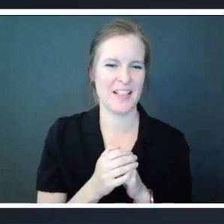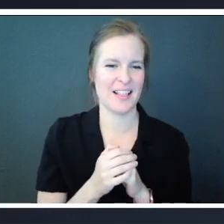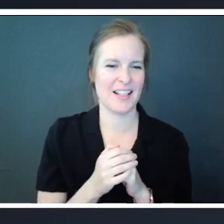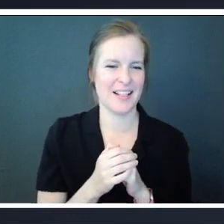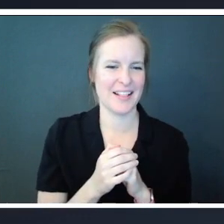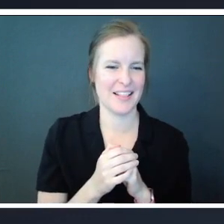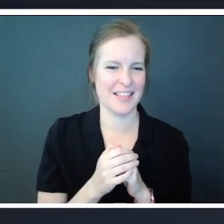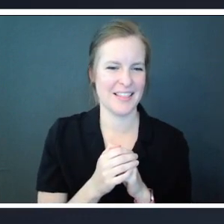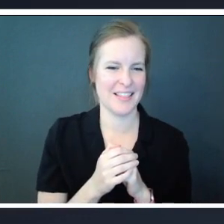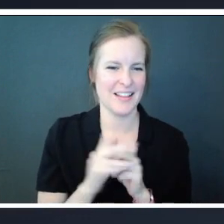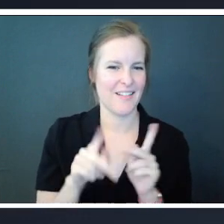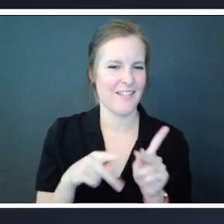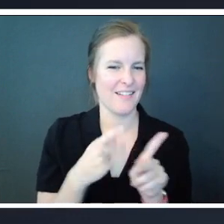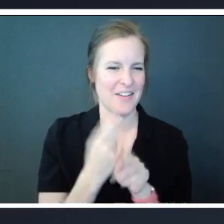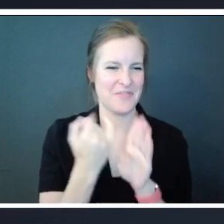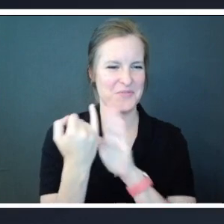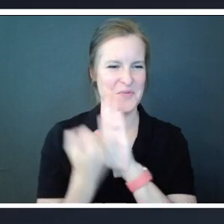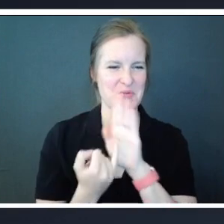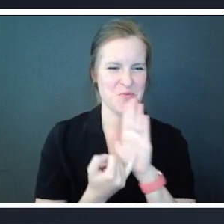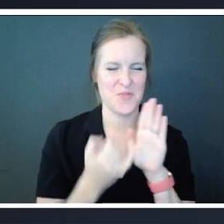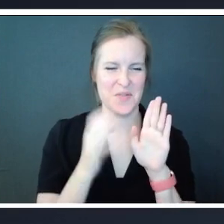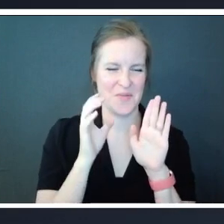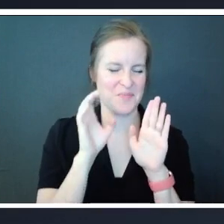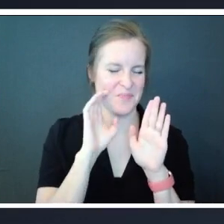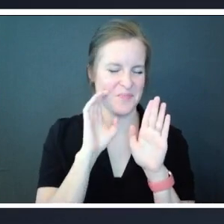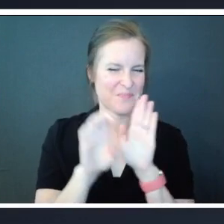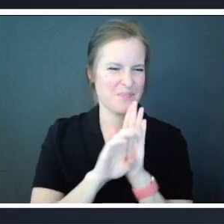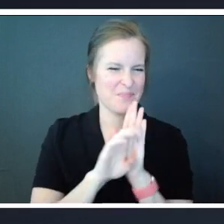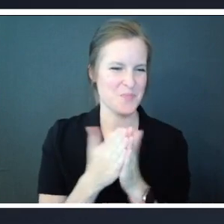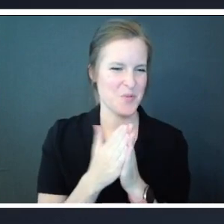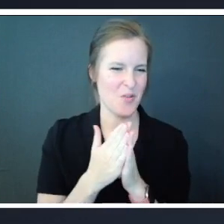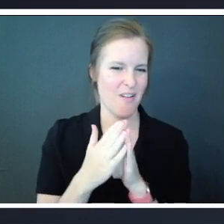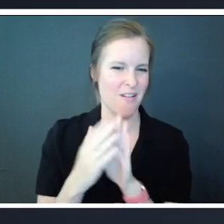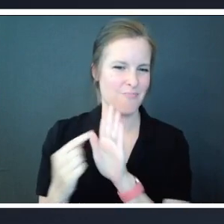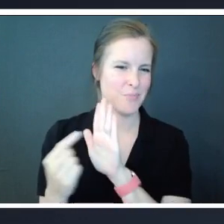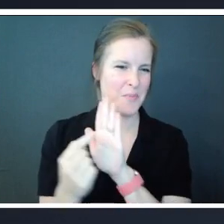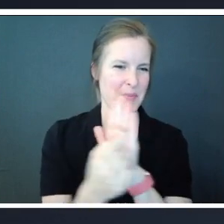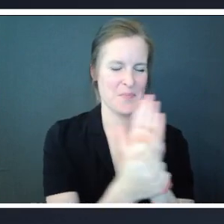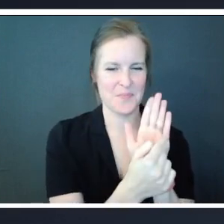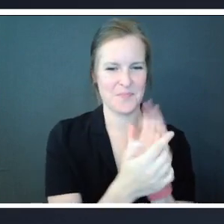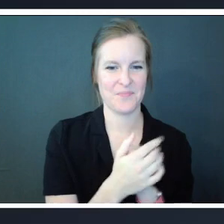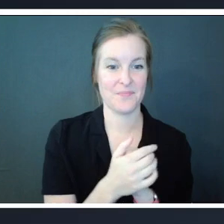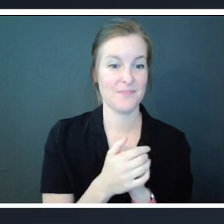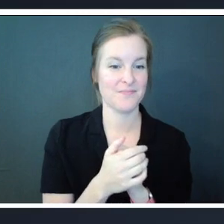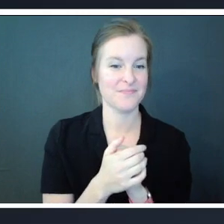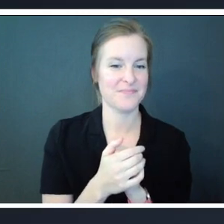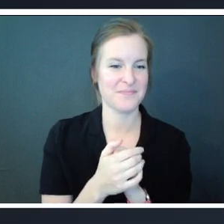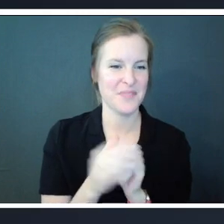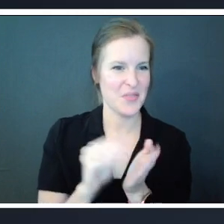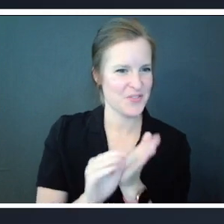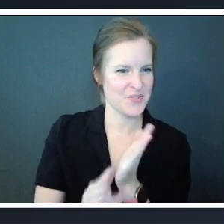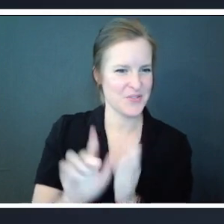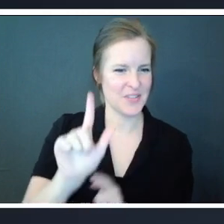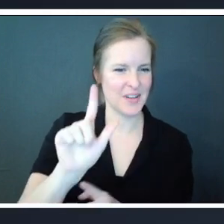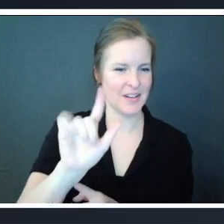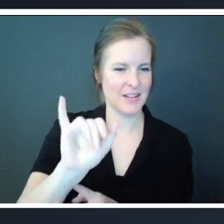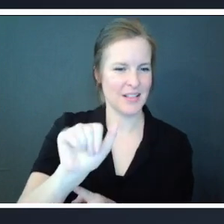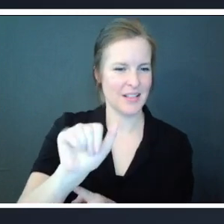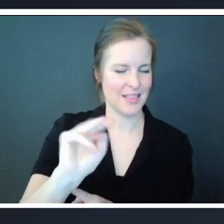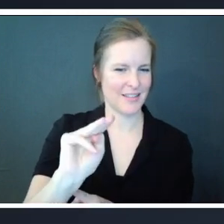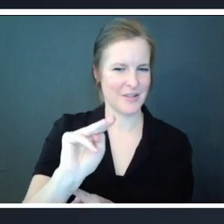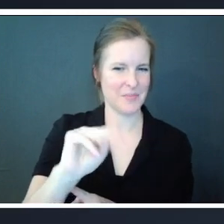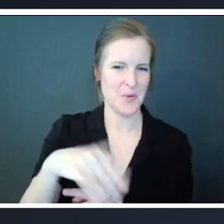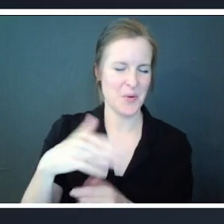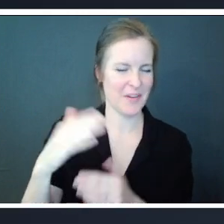you'll see an example of Liam. He completed our conservation comic and here's a conversation with